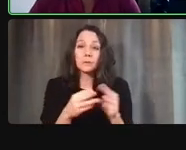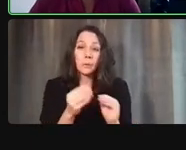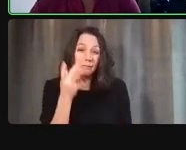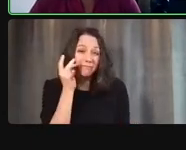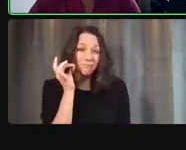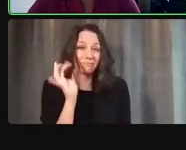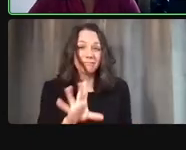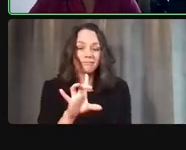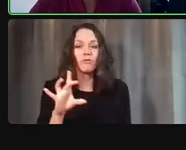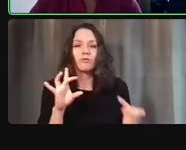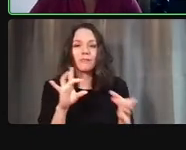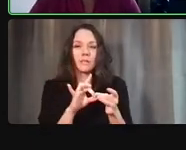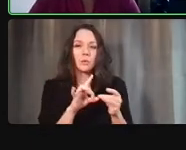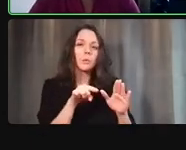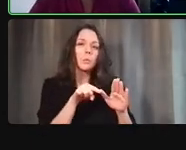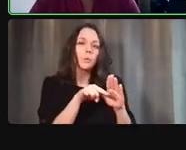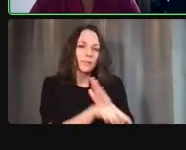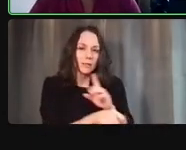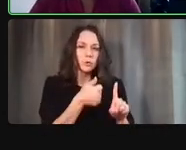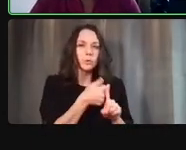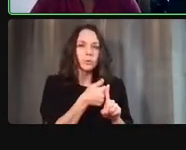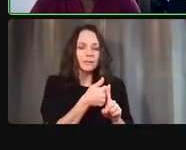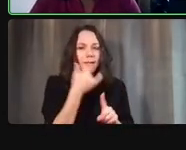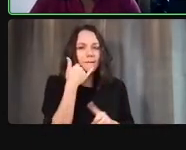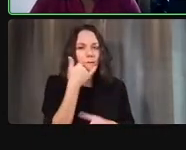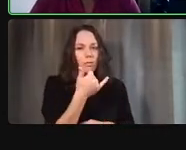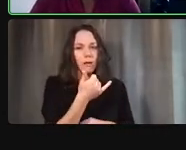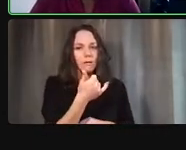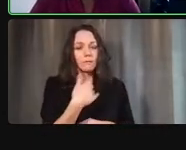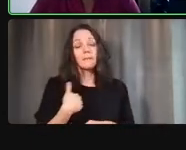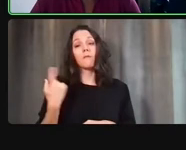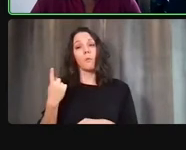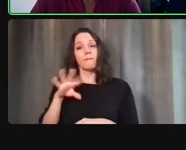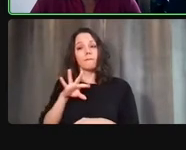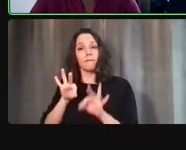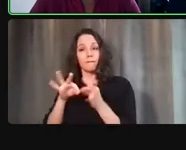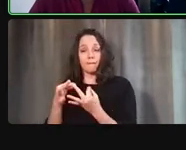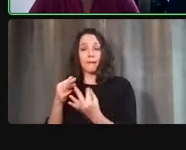I have a relative who works on the city Philadelphia city suicide line.